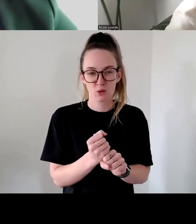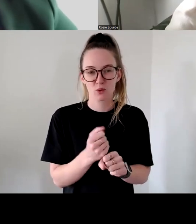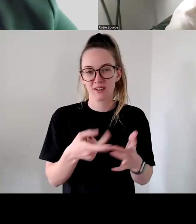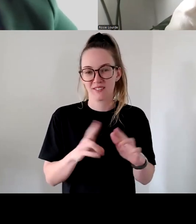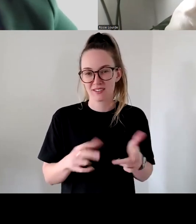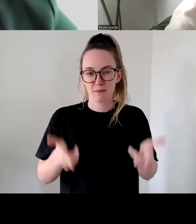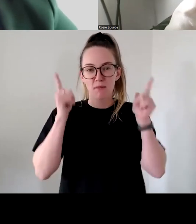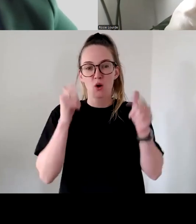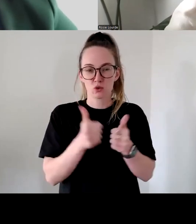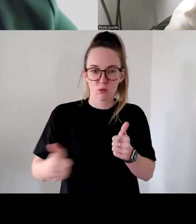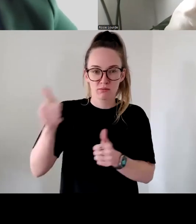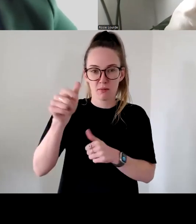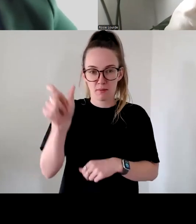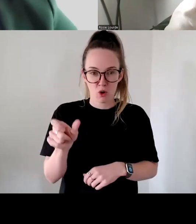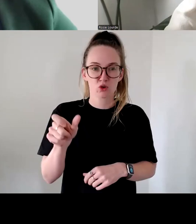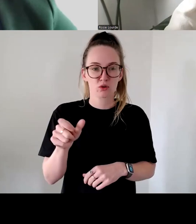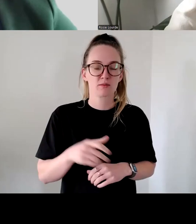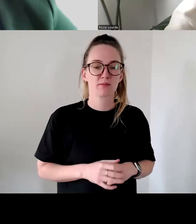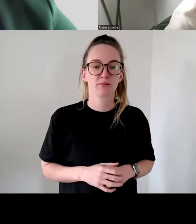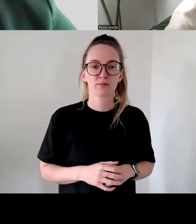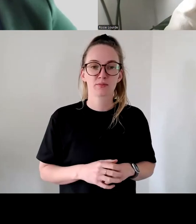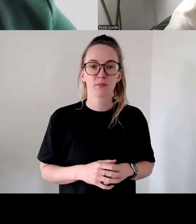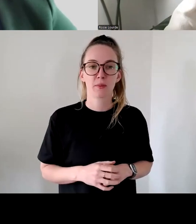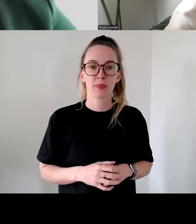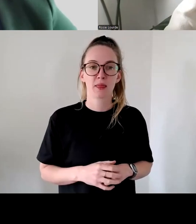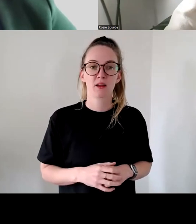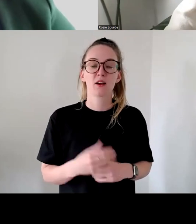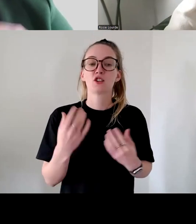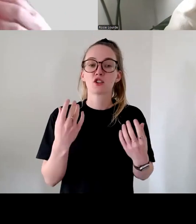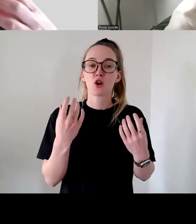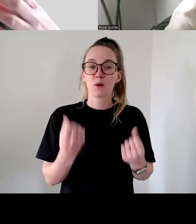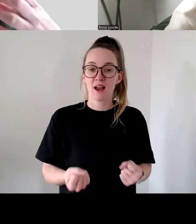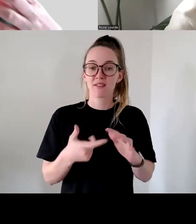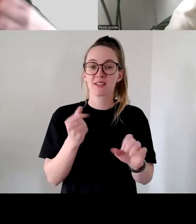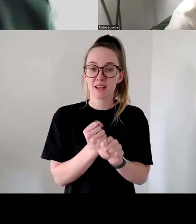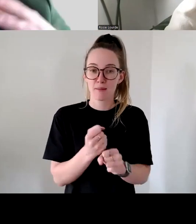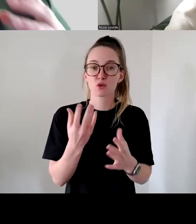options and this is a big function of the Creative Workplaces website. Is to provide